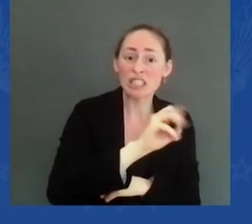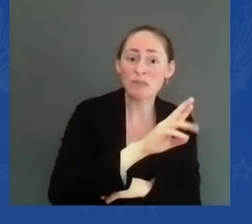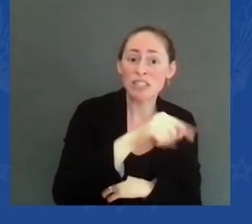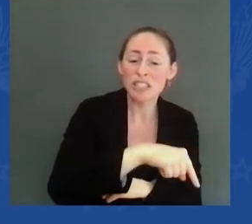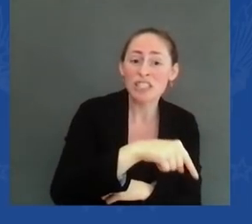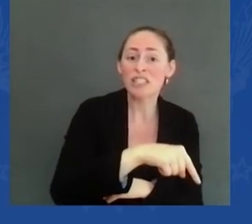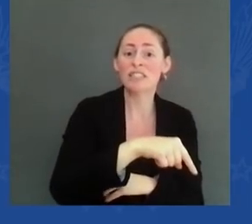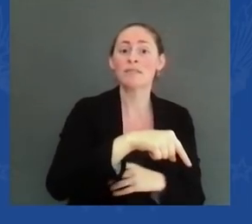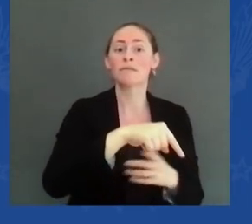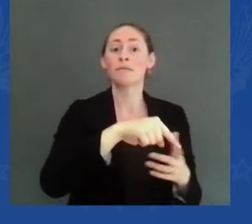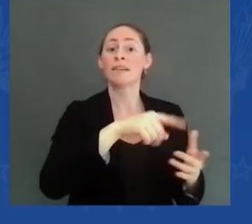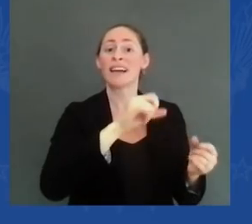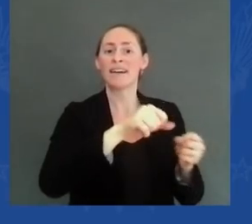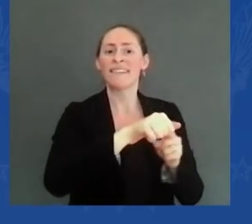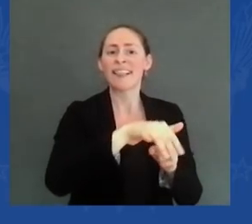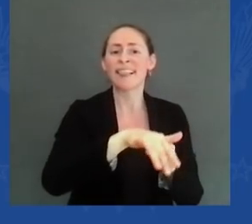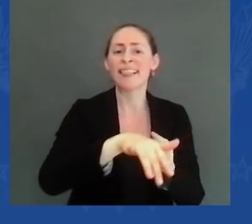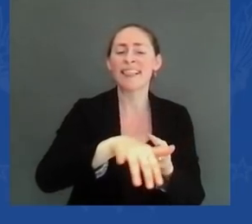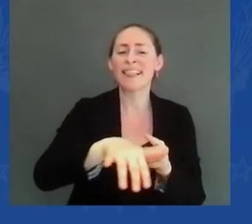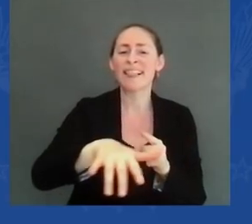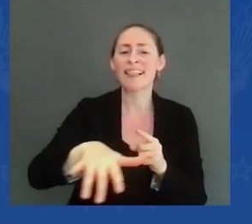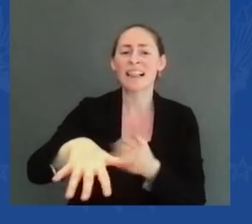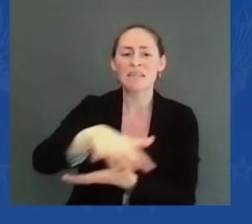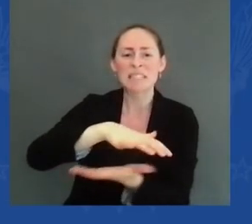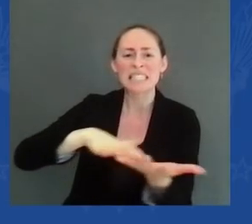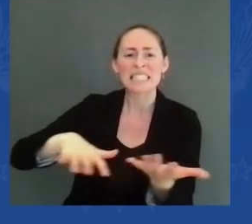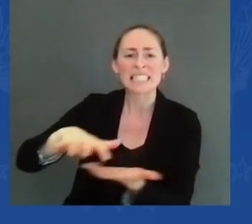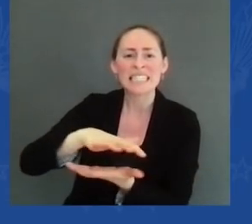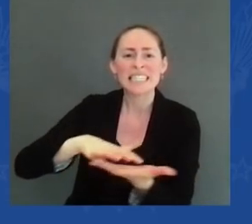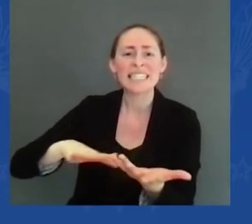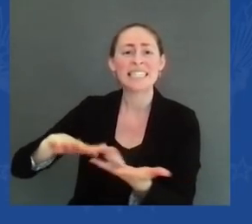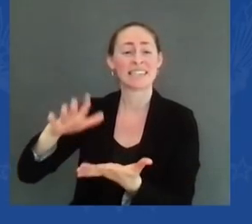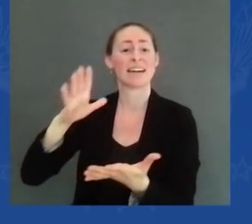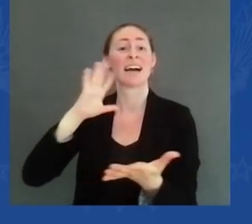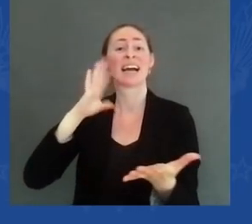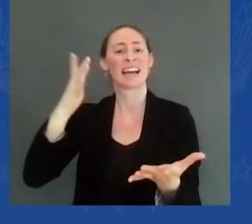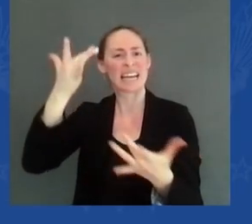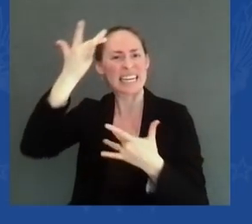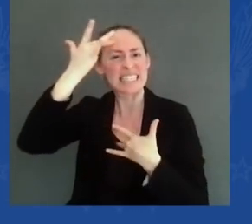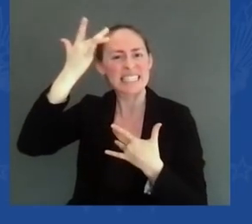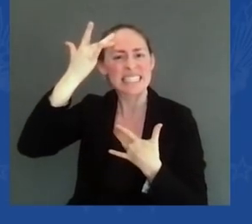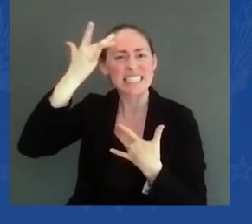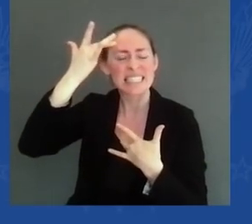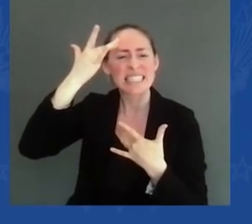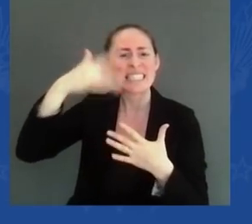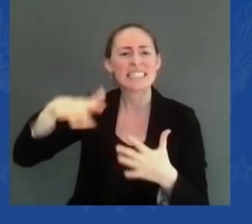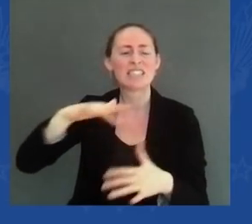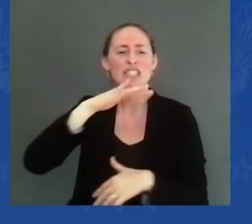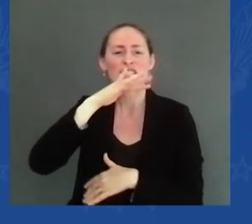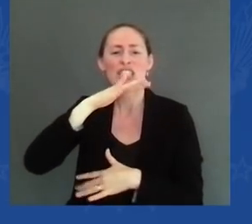And it's serious, serious business. So, we got a lot of work to do. Again, it's good-paying jobs;